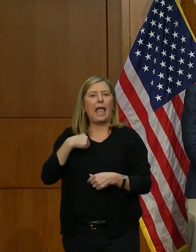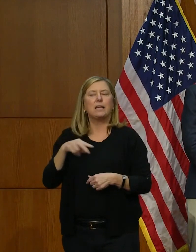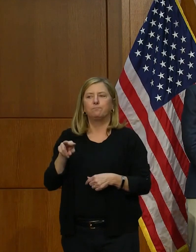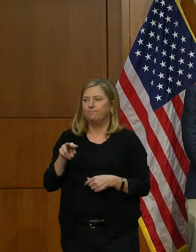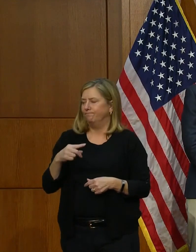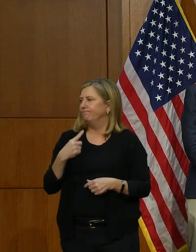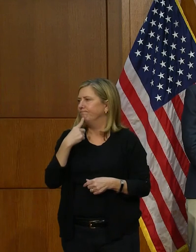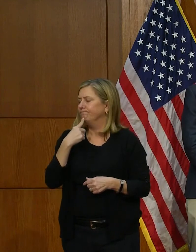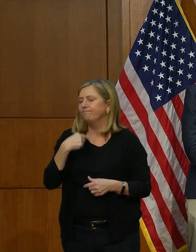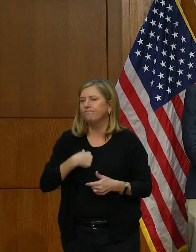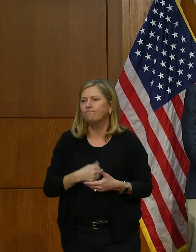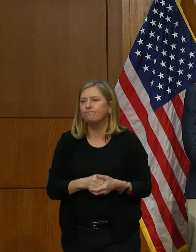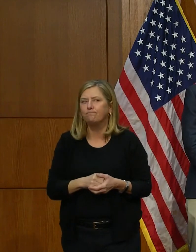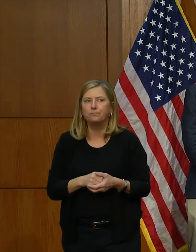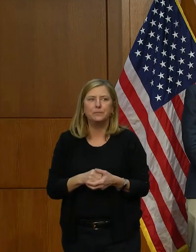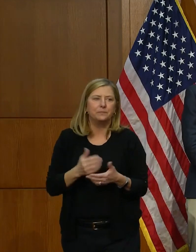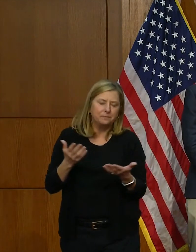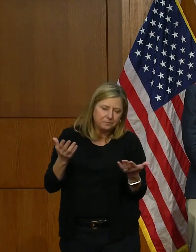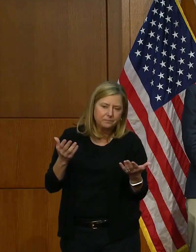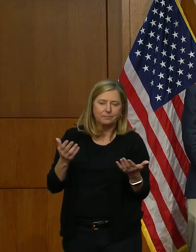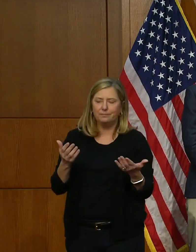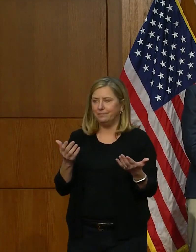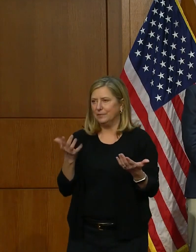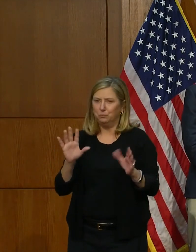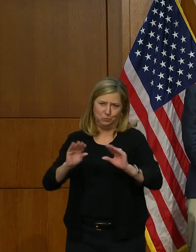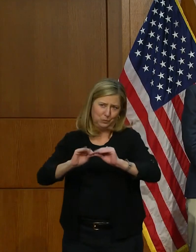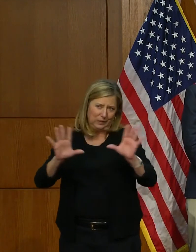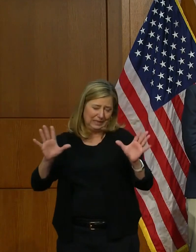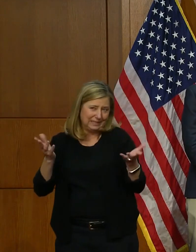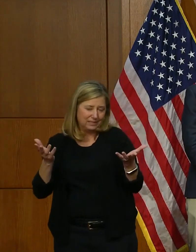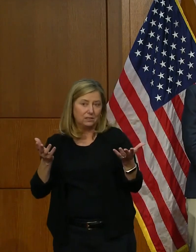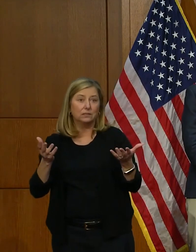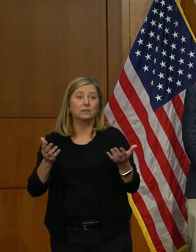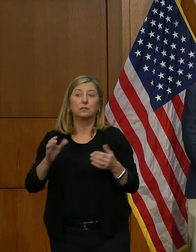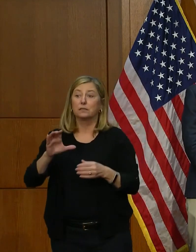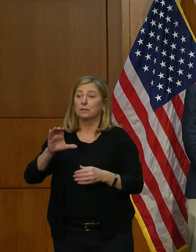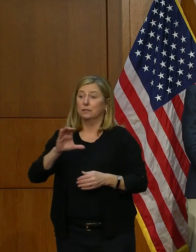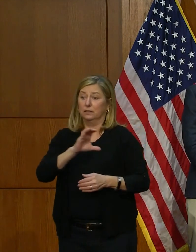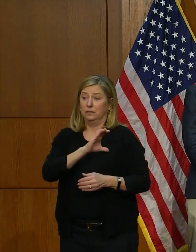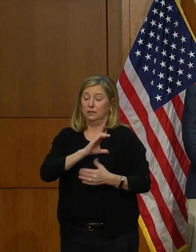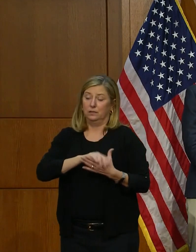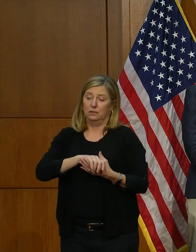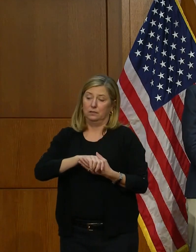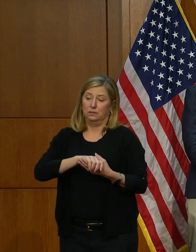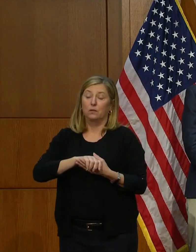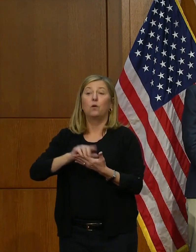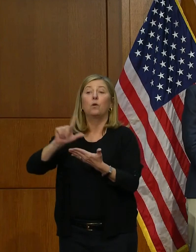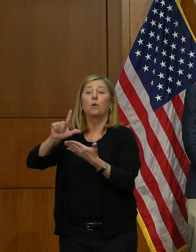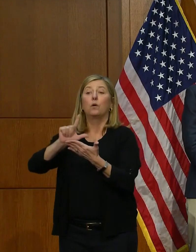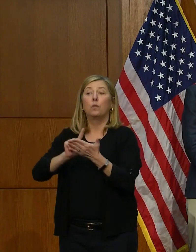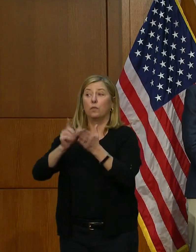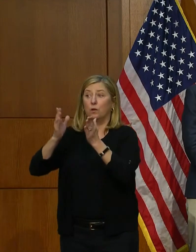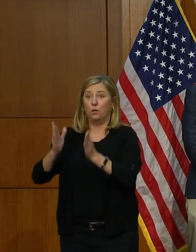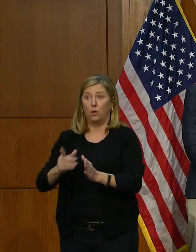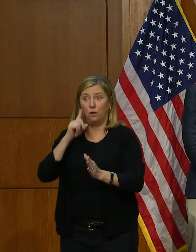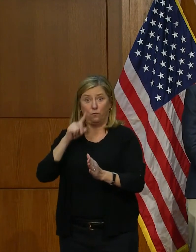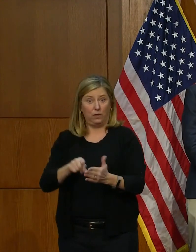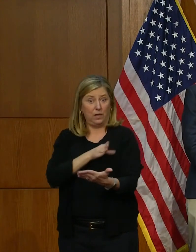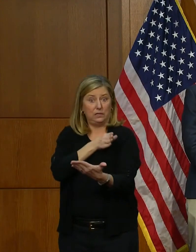ABOUT THE POLITICS OF THIS. I WAS DISAPPOINTED, AND I THINK IT DOES NOT TAKE MUCH WORK TO CONNECT THE DOTS HERE. AT THE